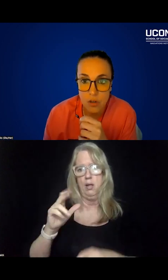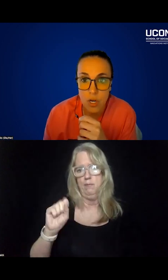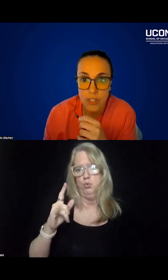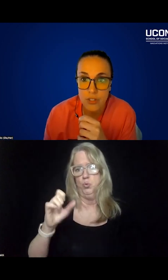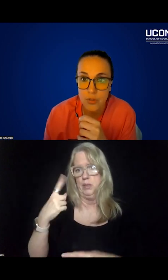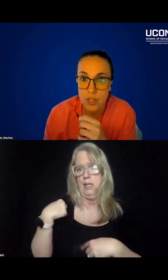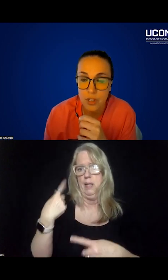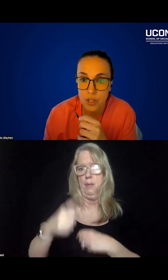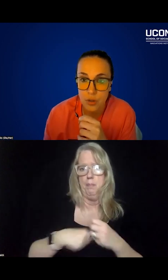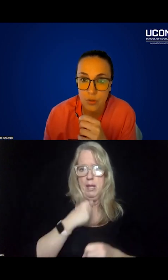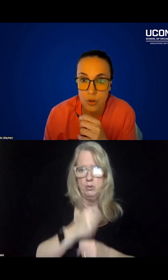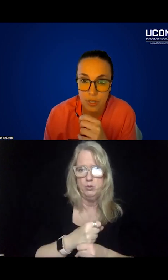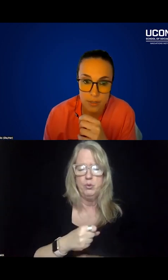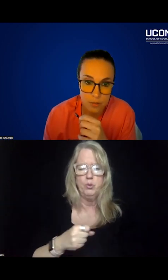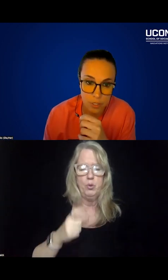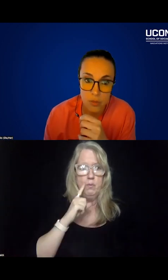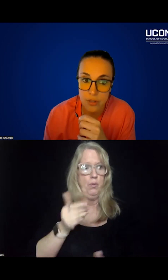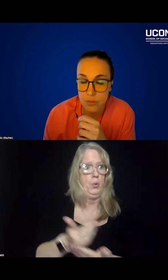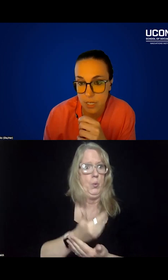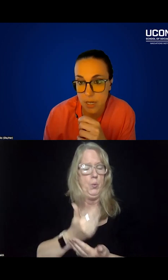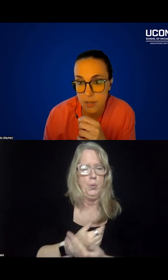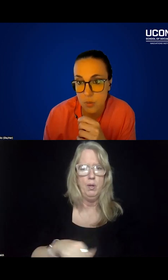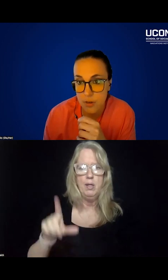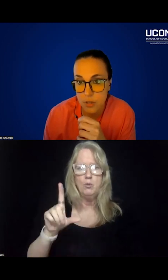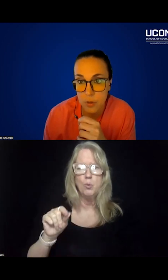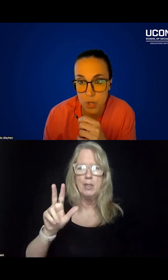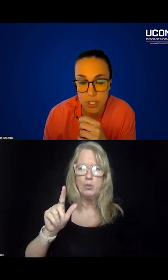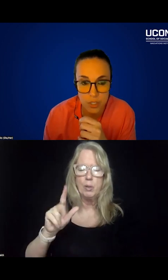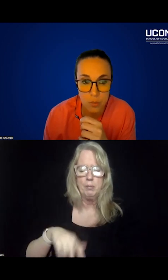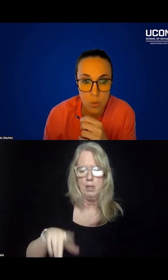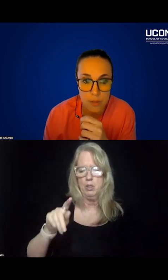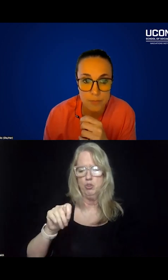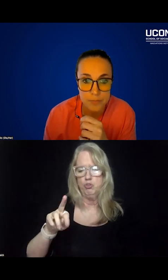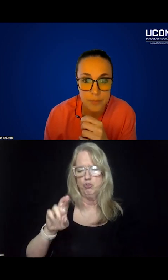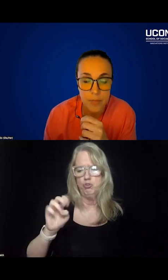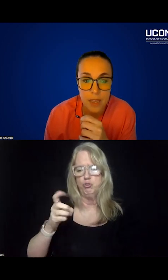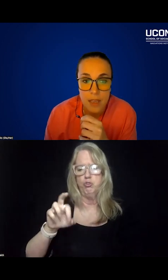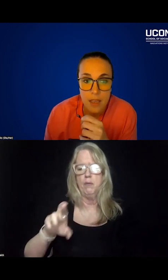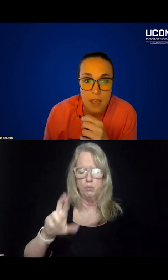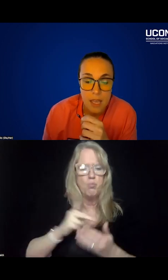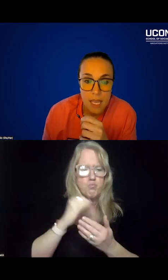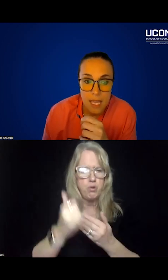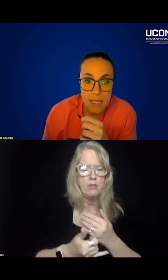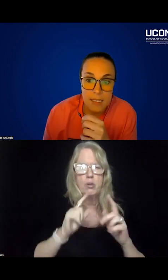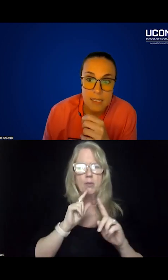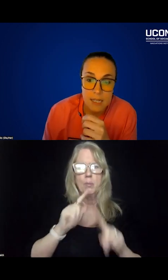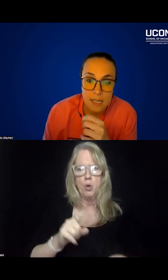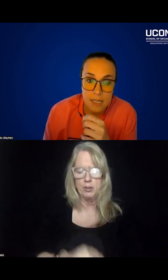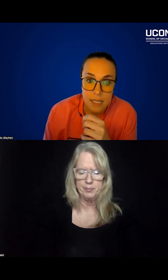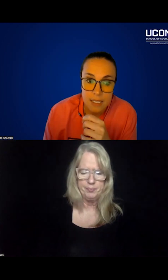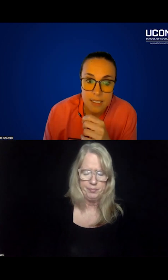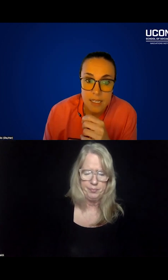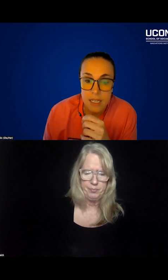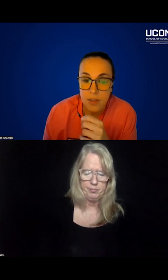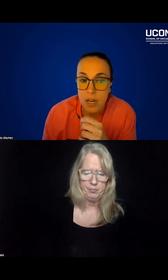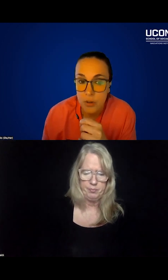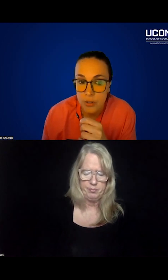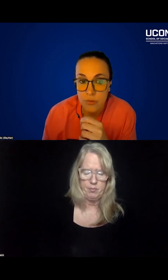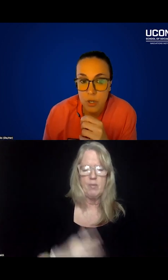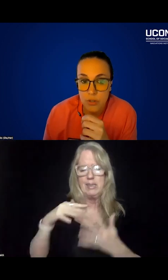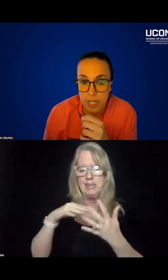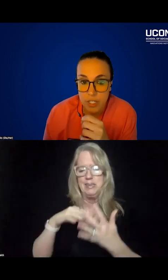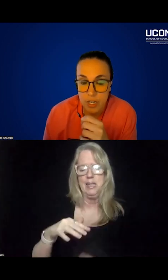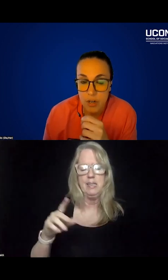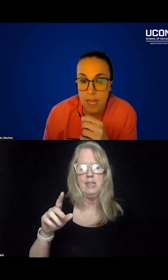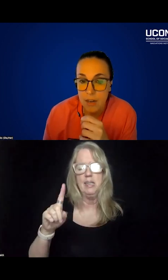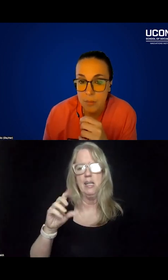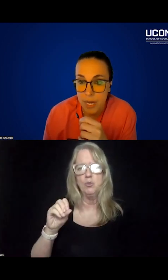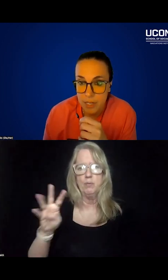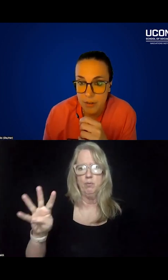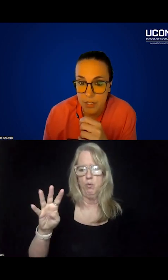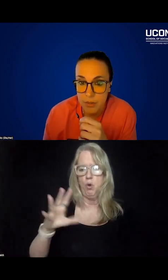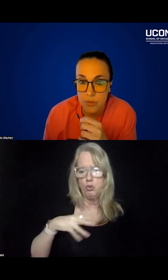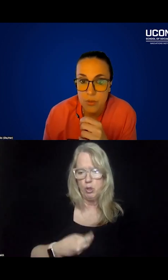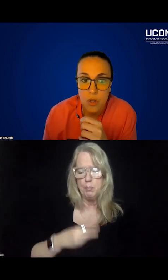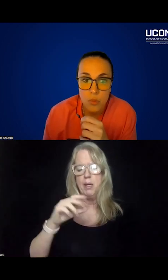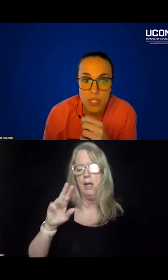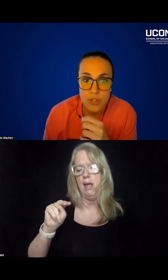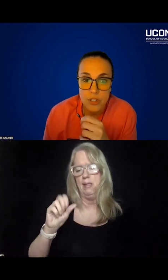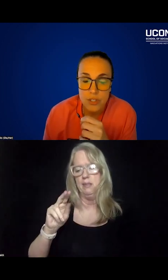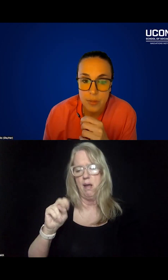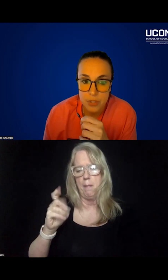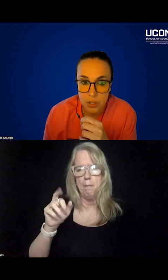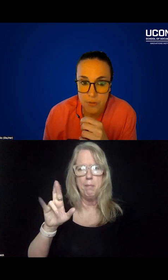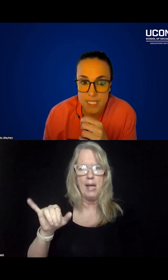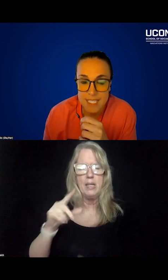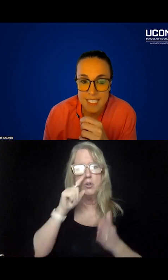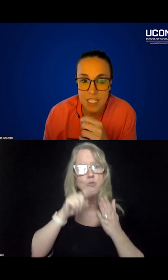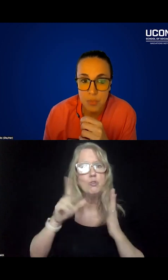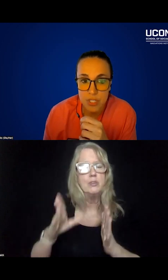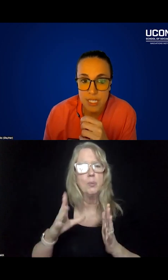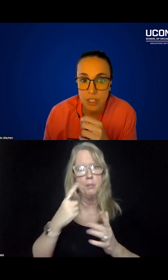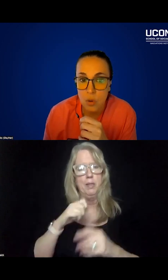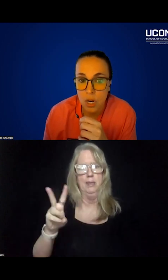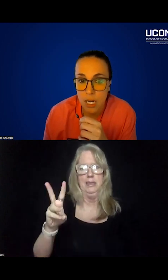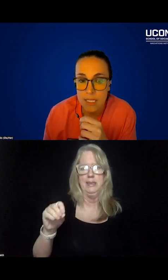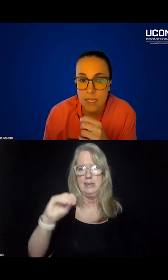ACCORDING TO THE NEW PROJECT REPORT. AND RESEARCHERS OBSERVED 60% LOWER ODDS